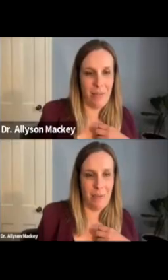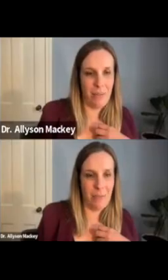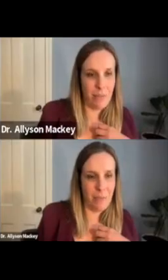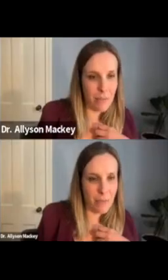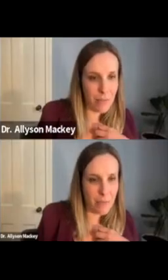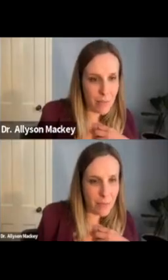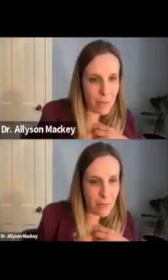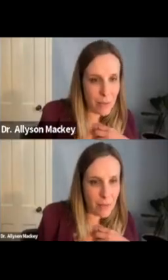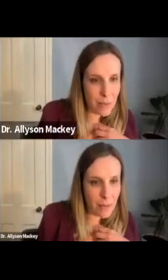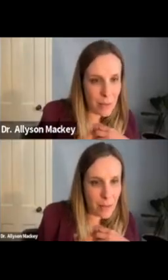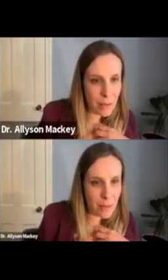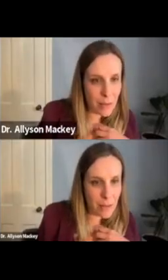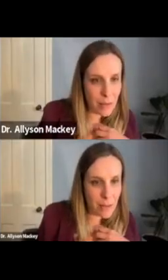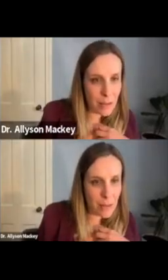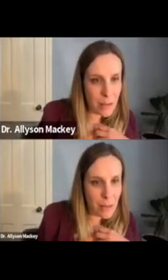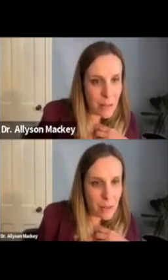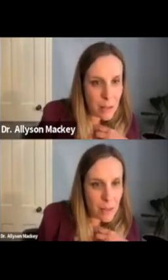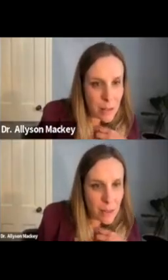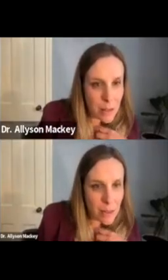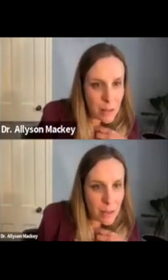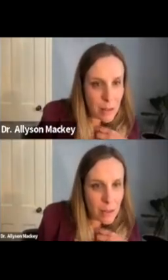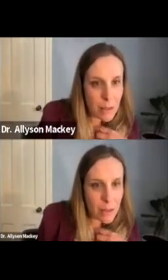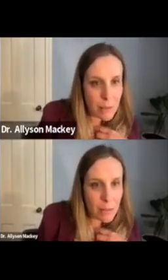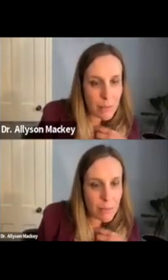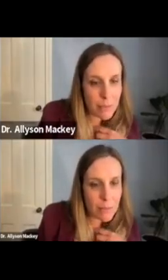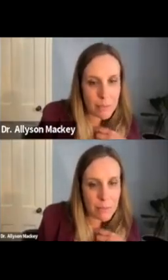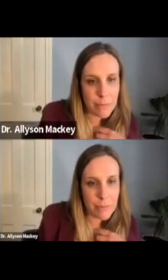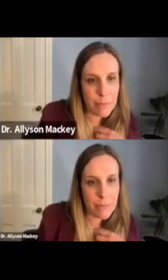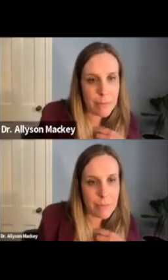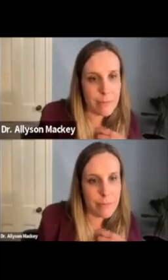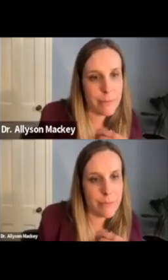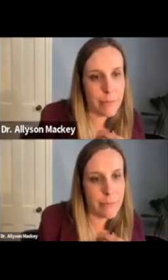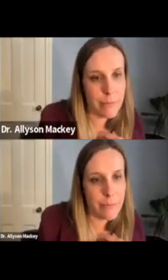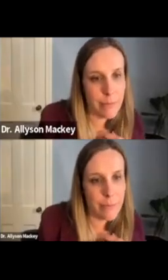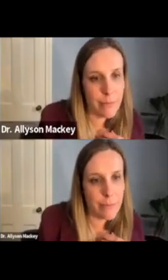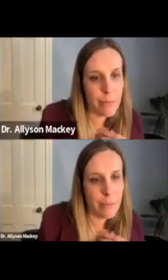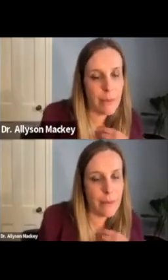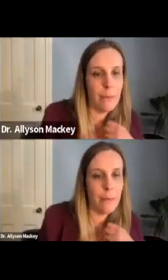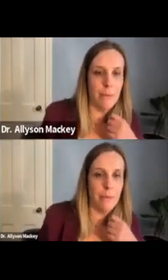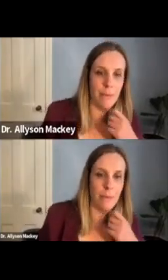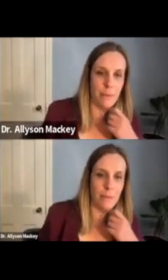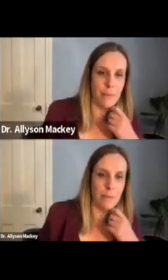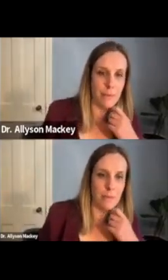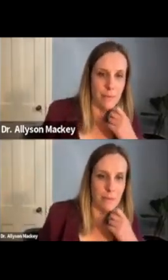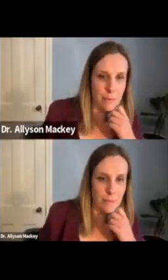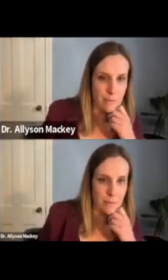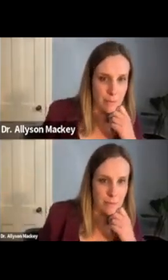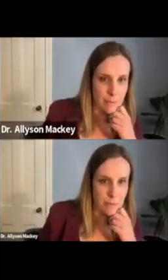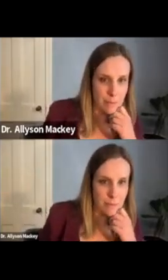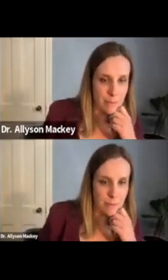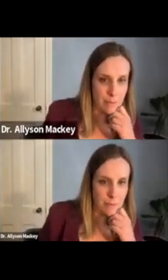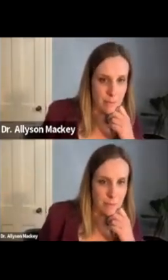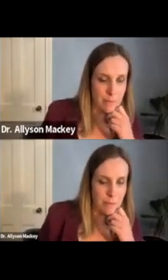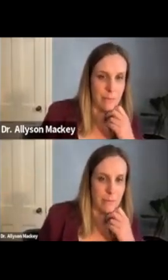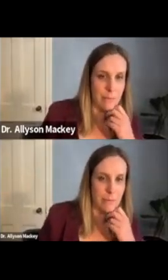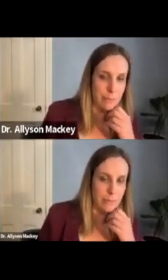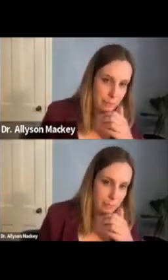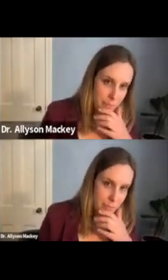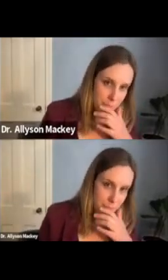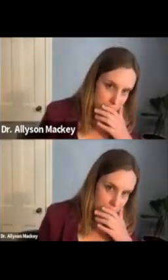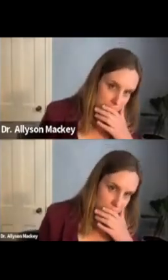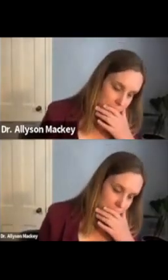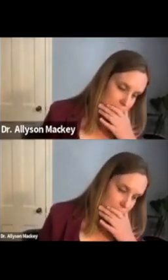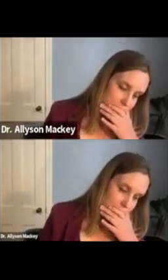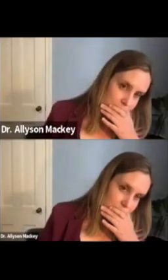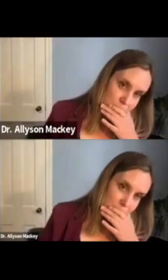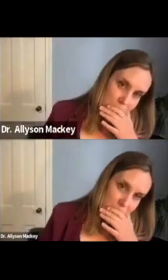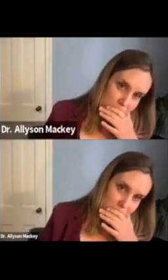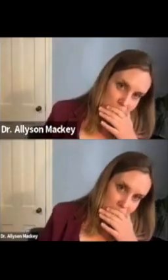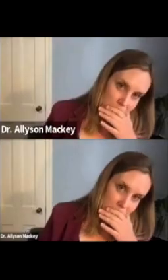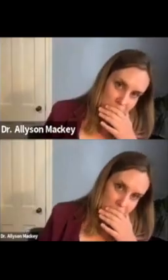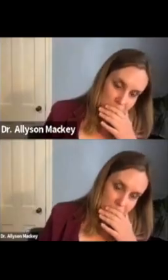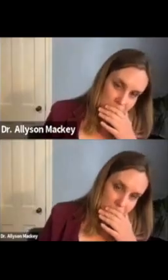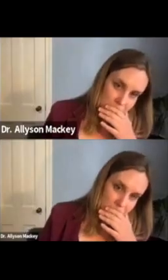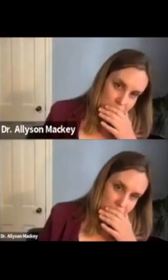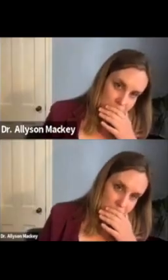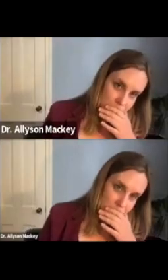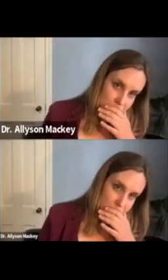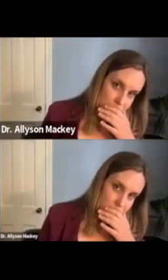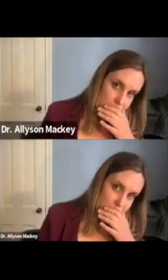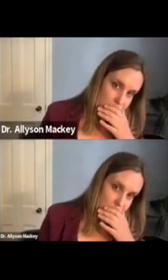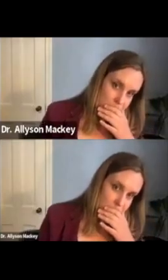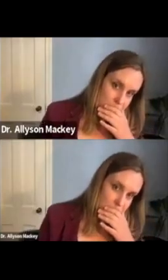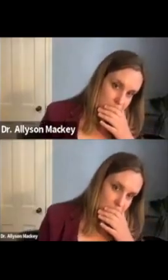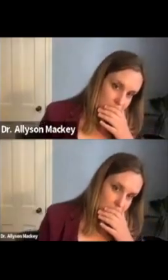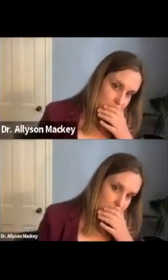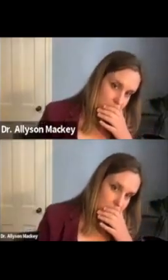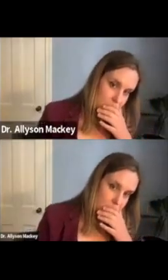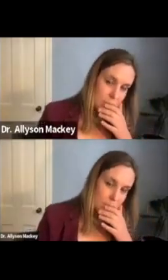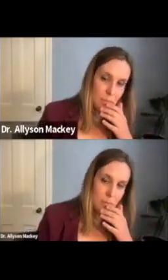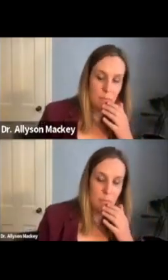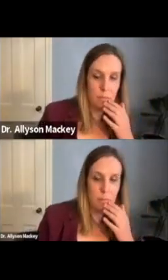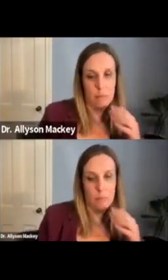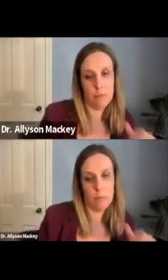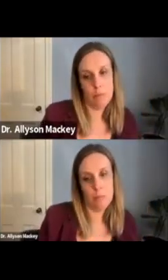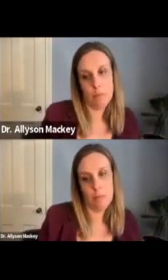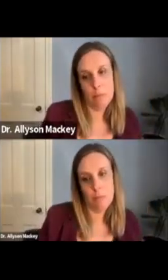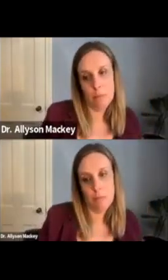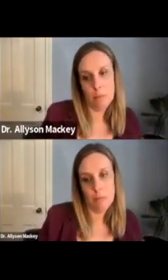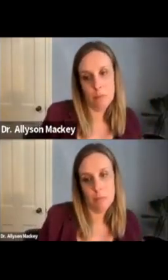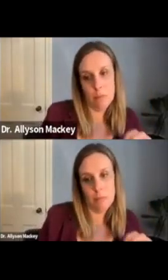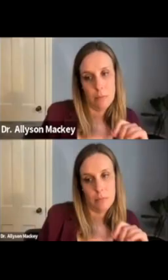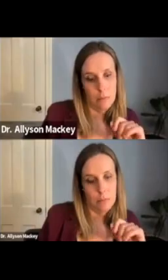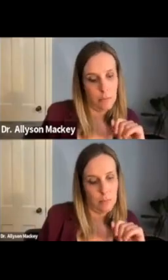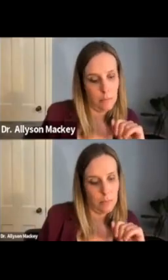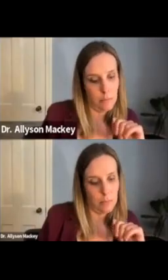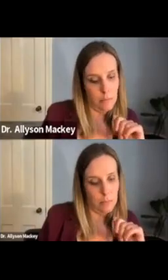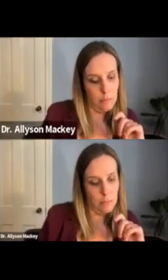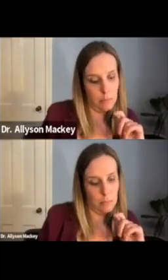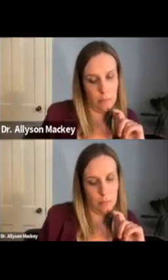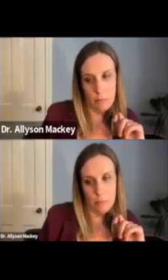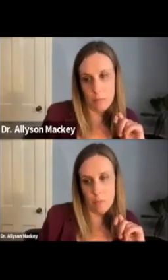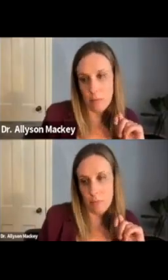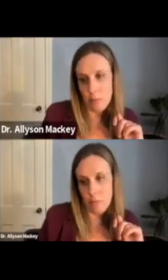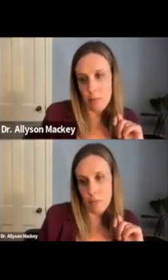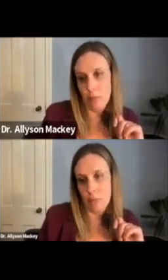you all right so why don't you try to make the blocks look like this picture